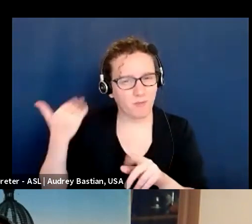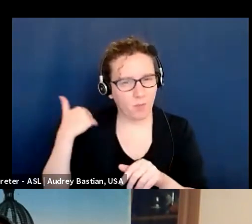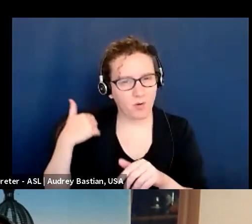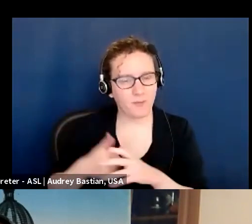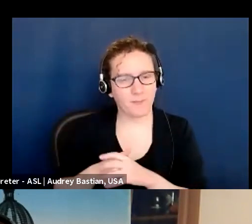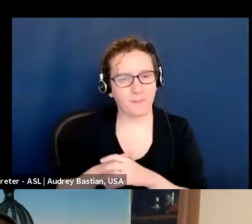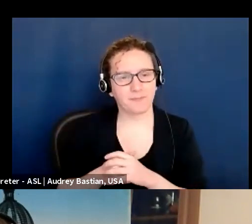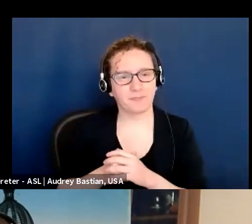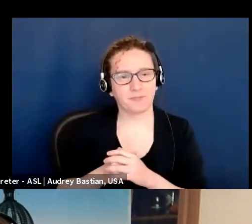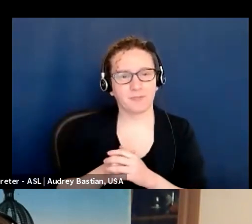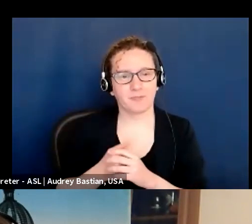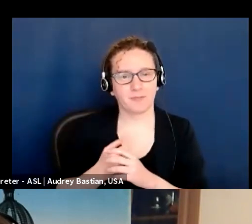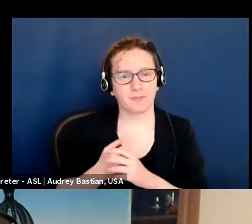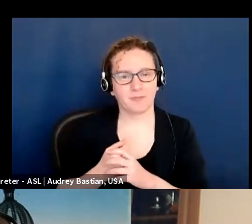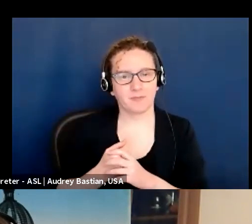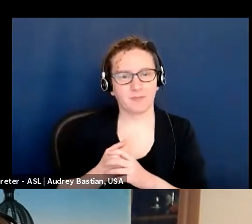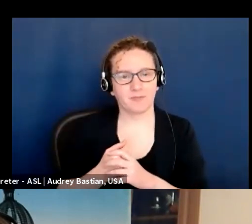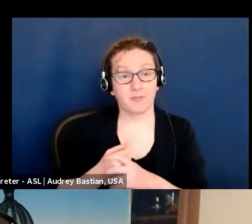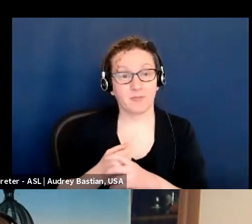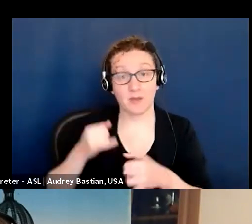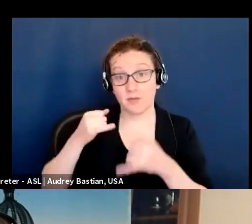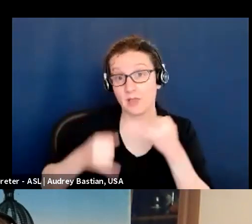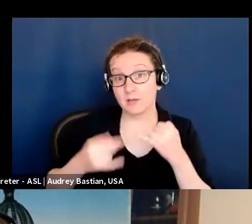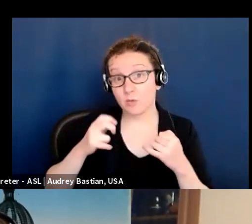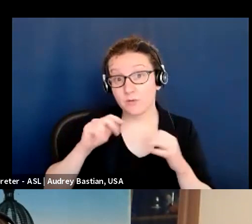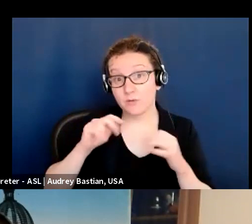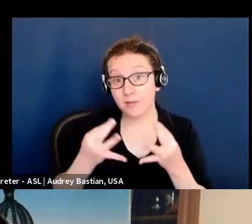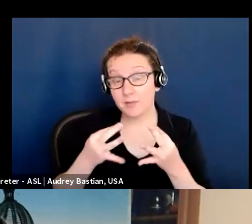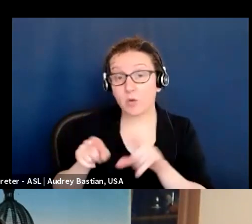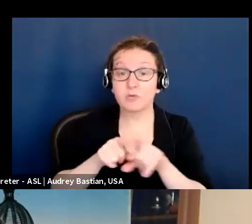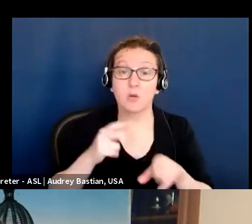And this, like the last host family, she was also an AFS coordinator for the area.